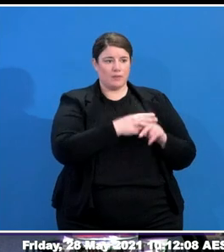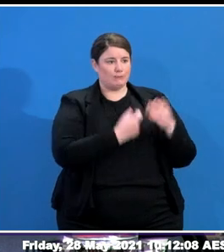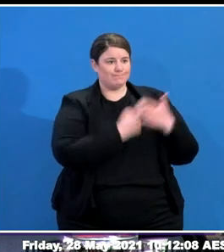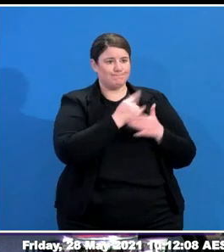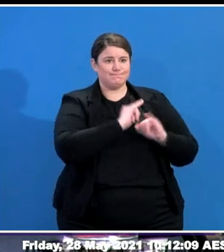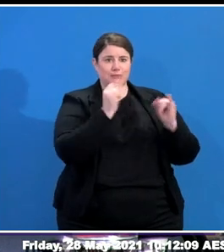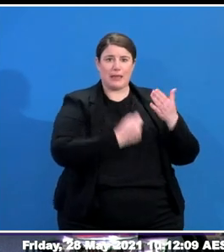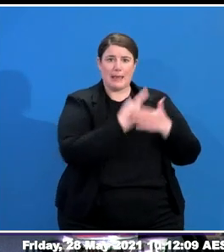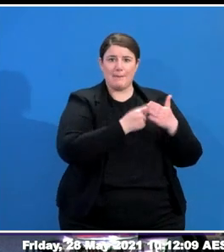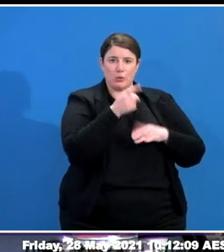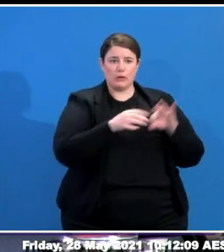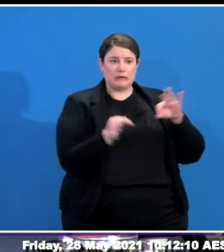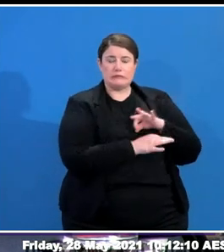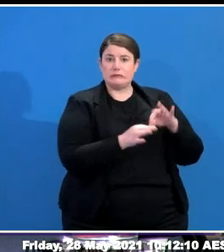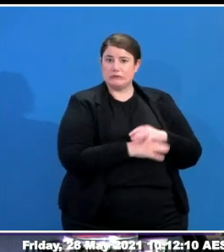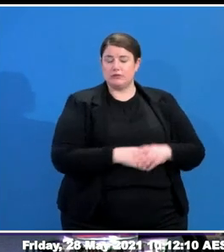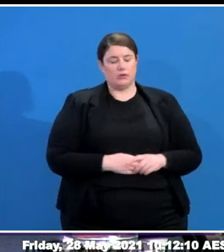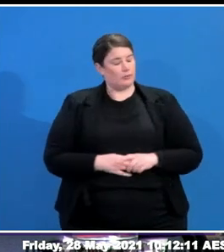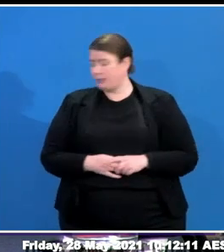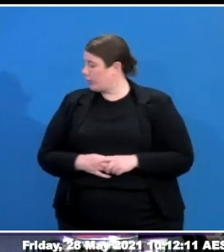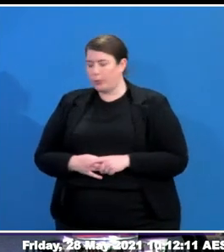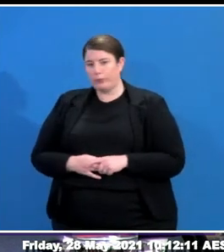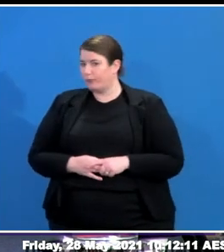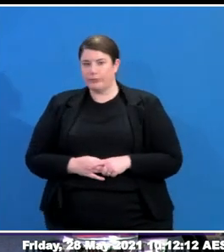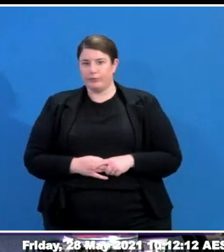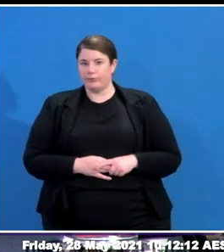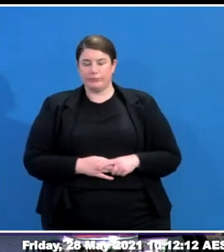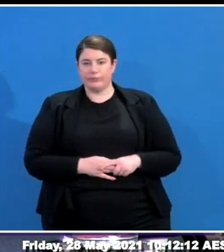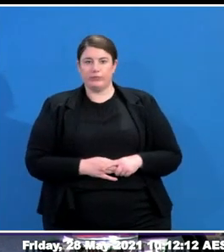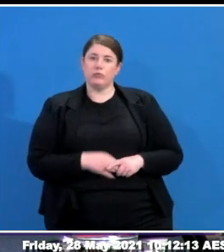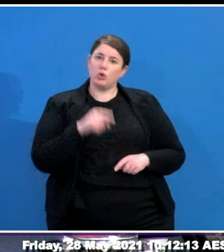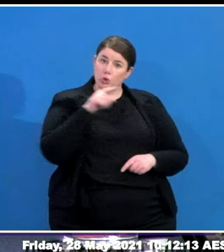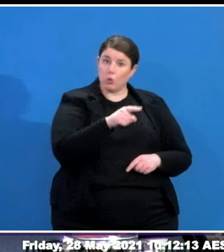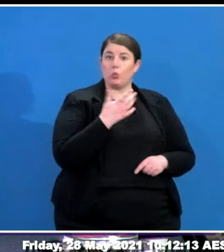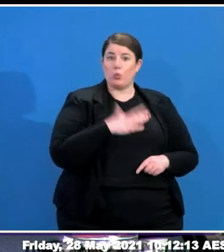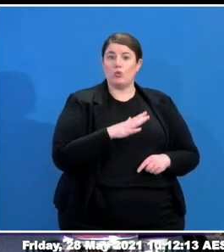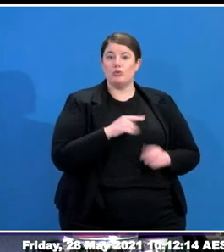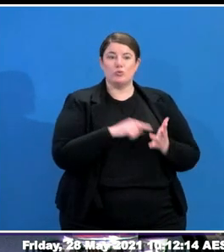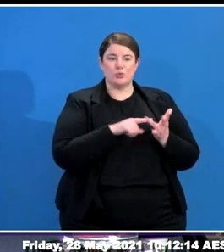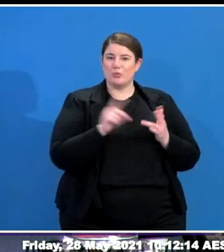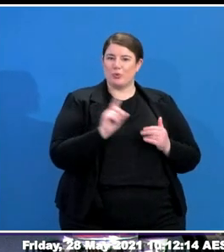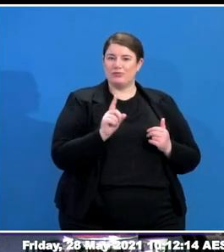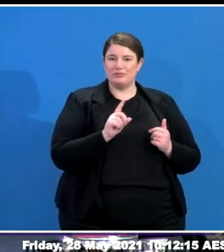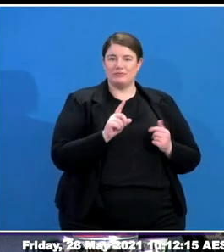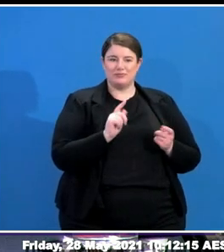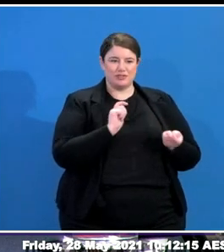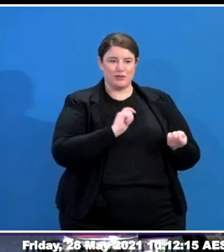No, that's completely inaccurate. And what you wanted to do was shift the focus on to particular